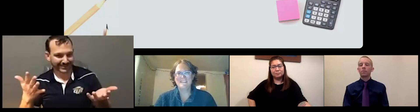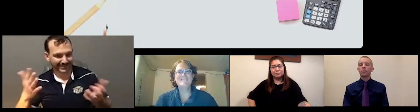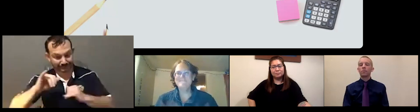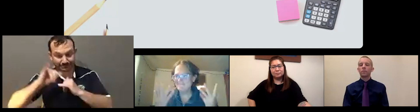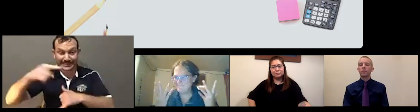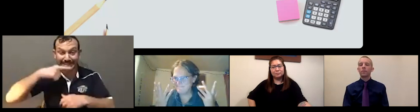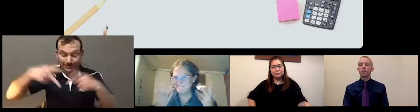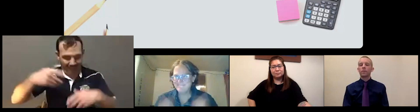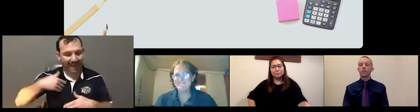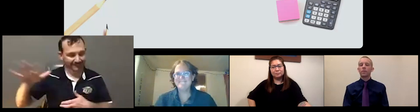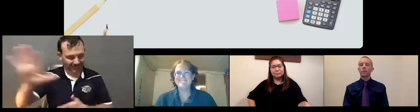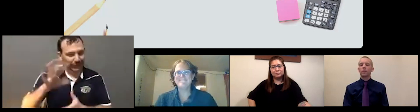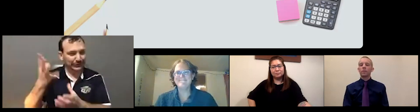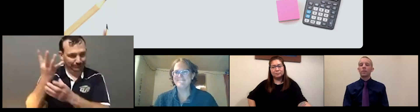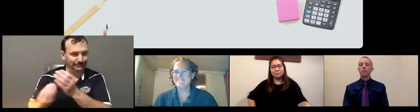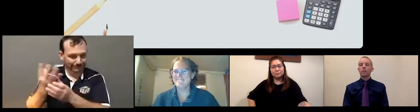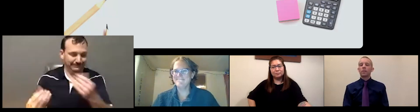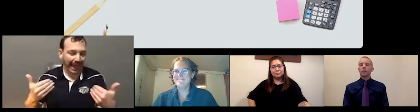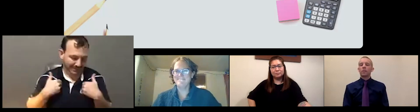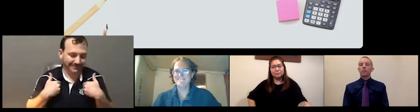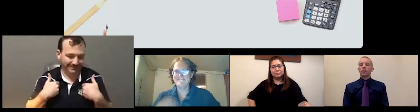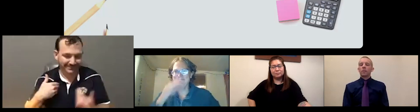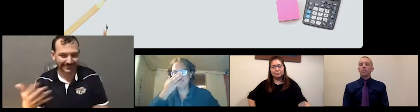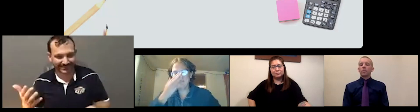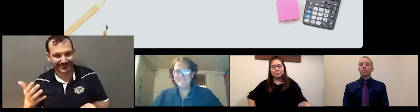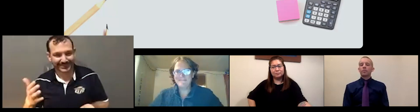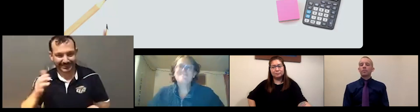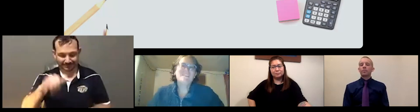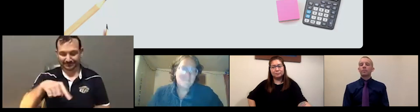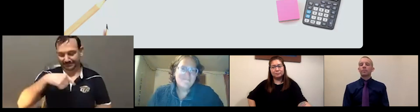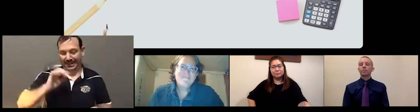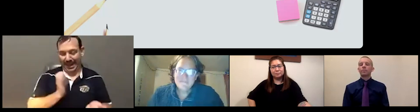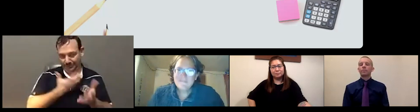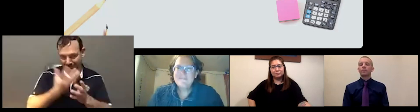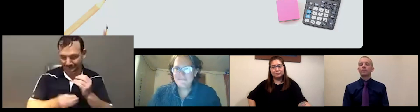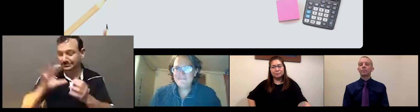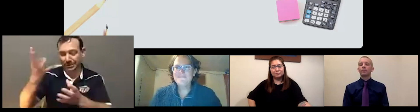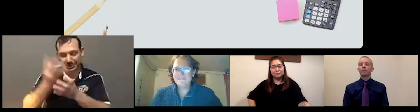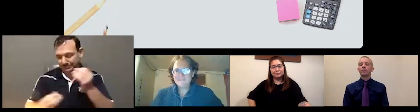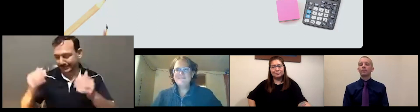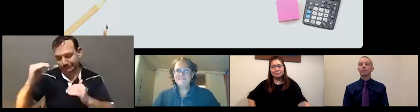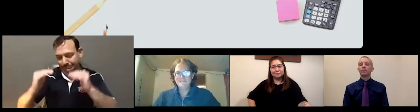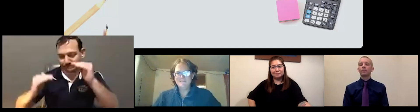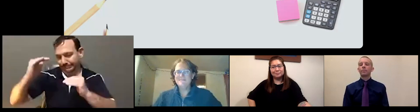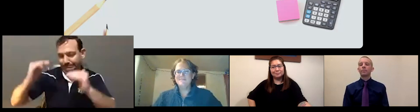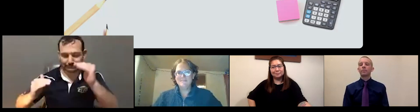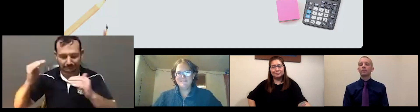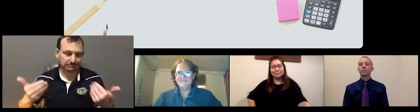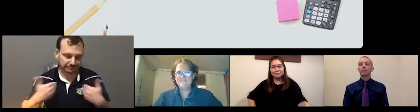Hearing people have their flaws, too.